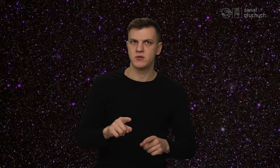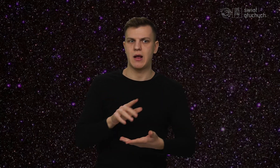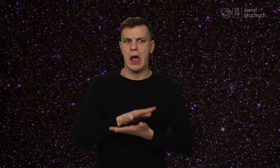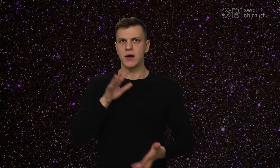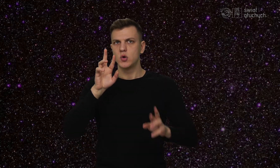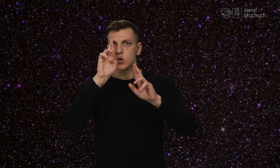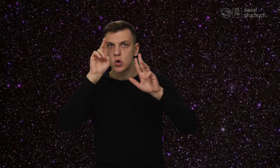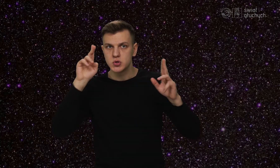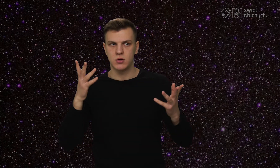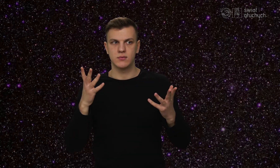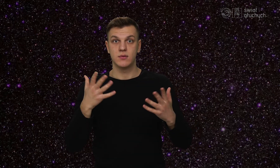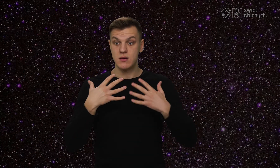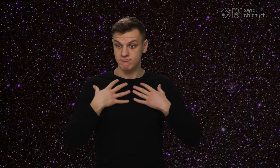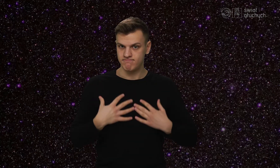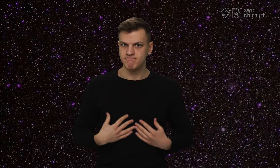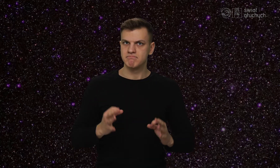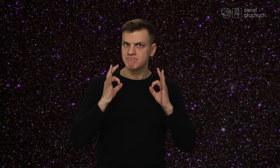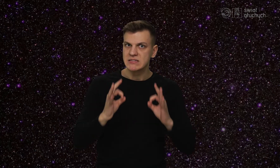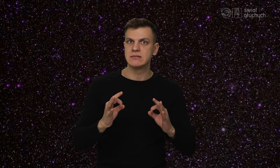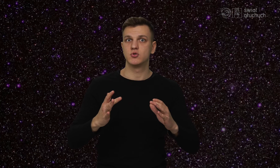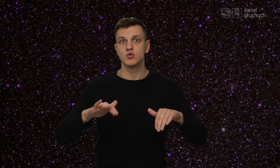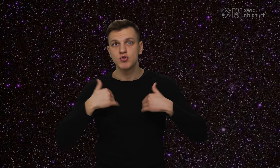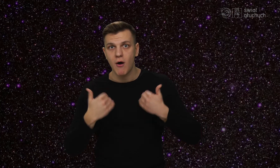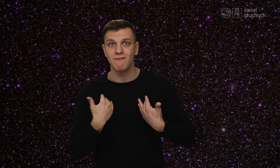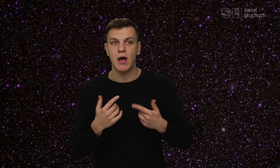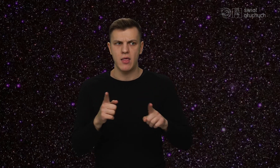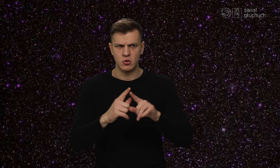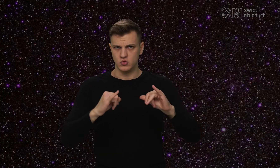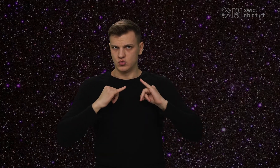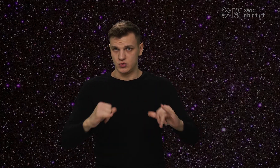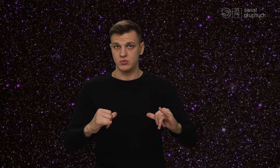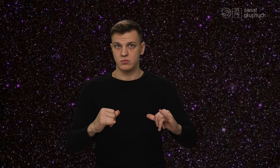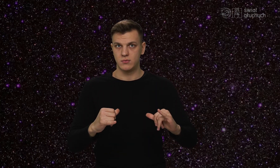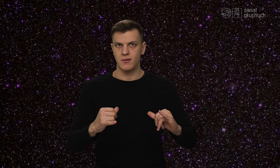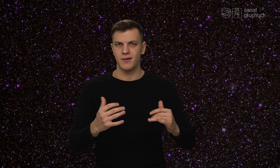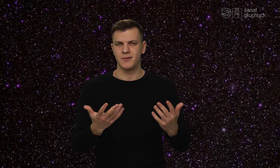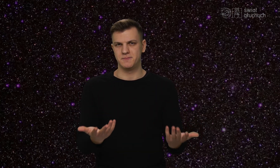physical fitness and excellent health.